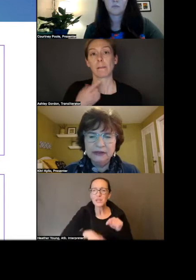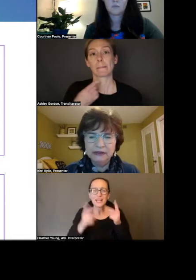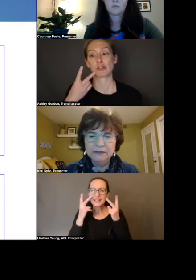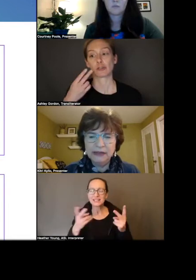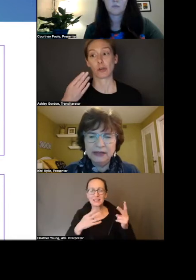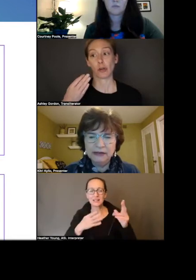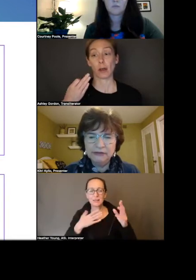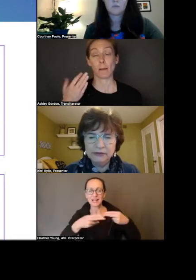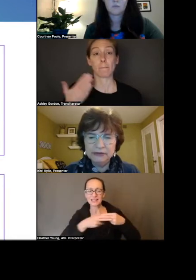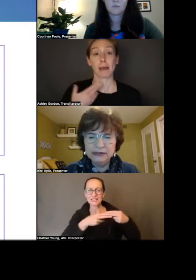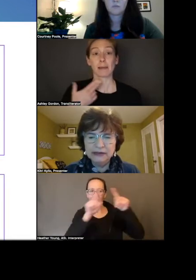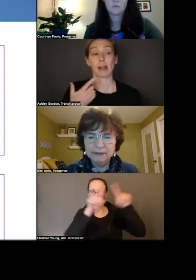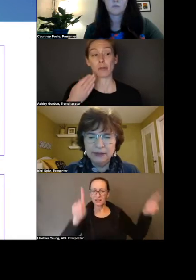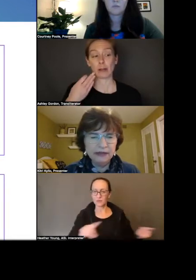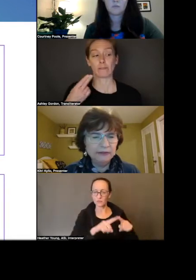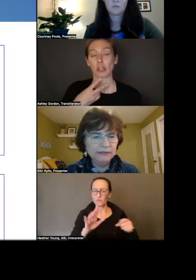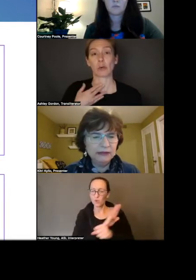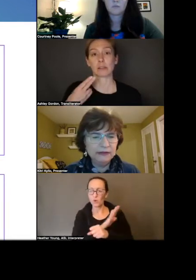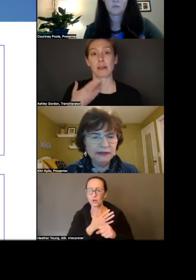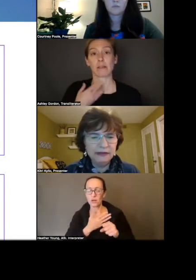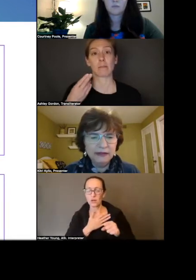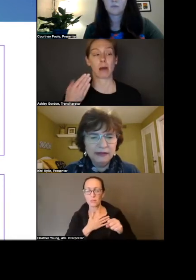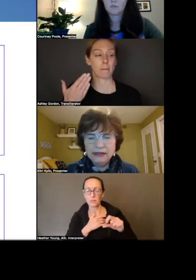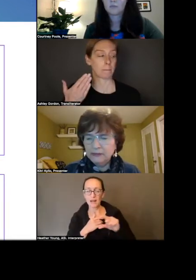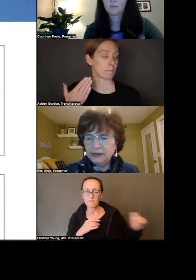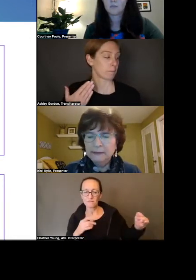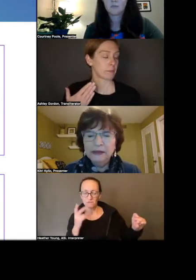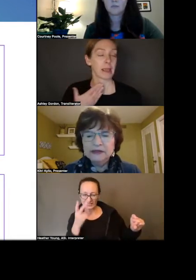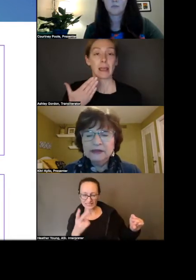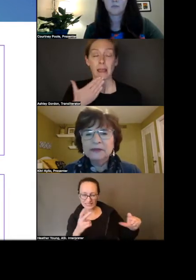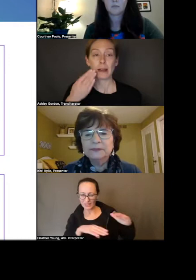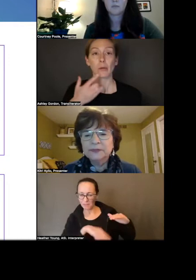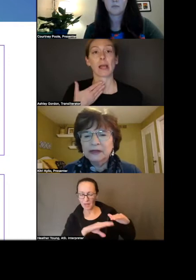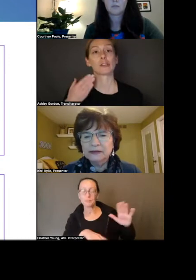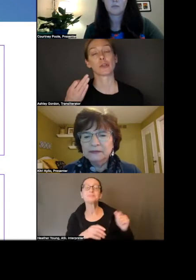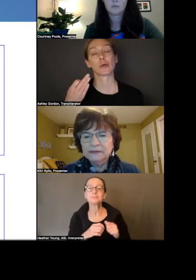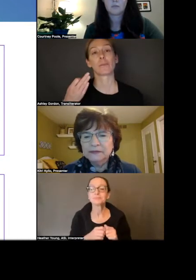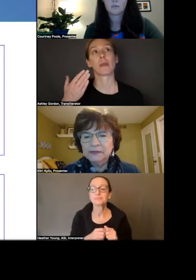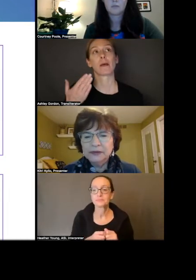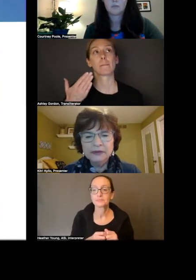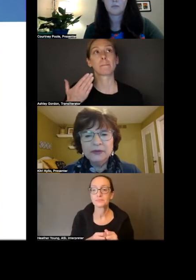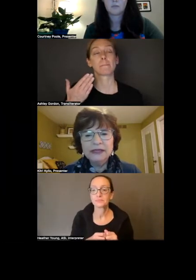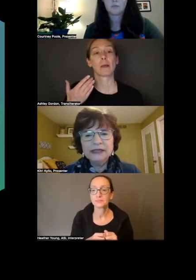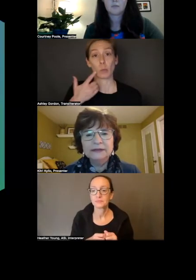my gallery view is at the bottom there. Anyway, so we will go on here.